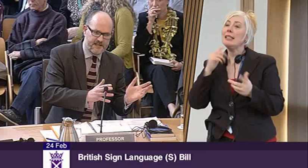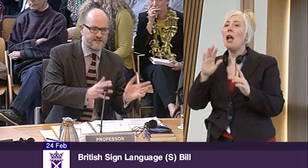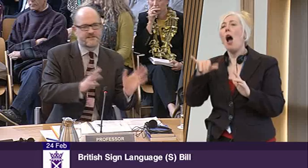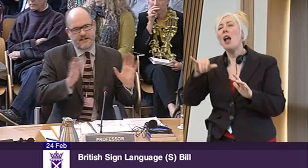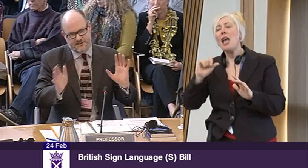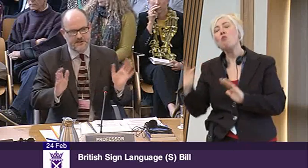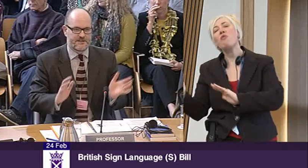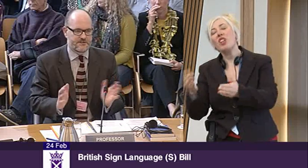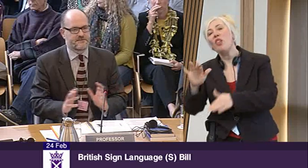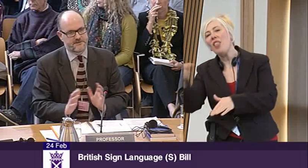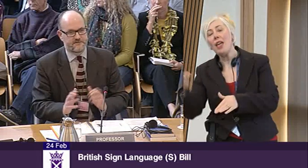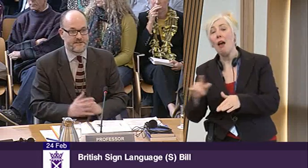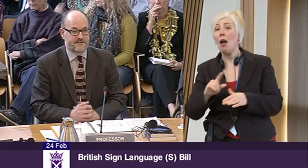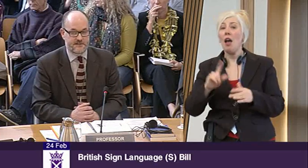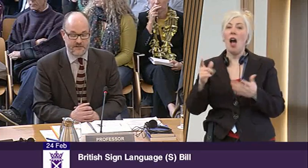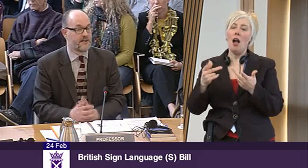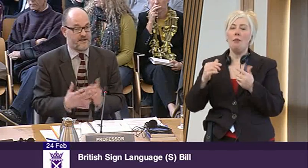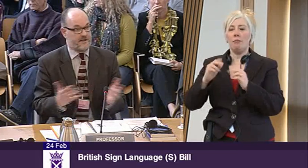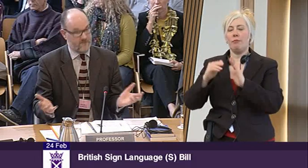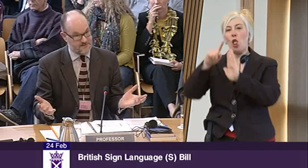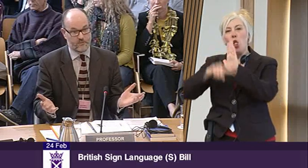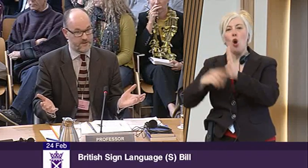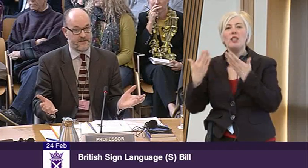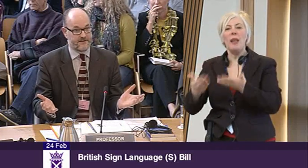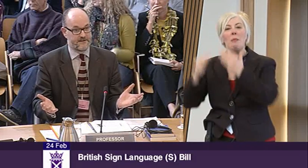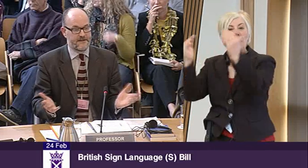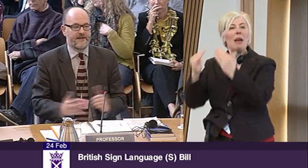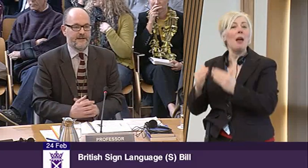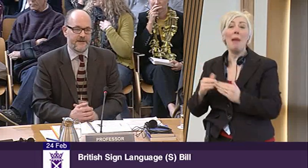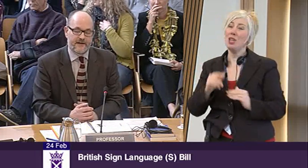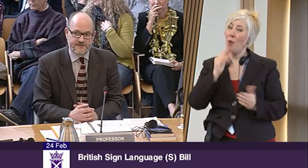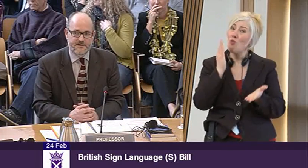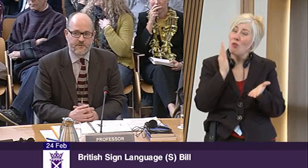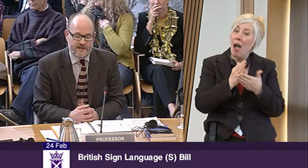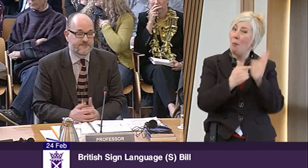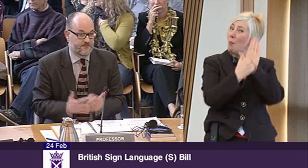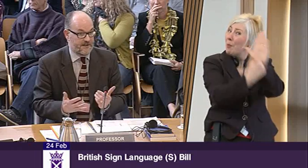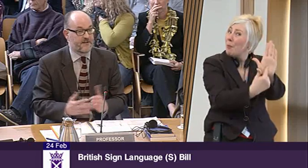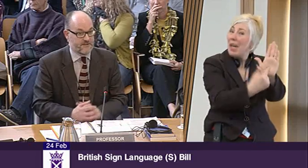the existing legislation can serve needs, it is not working. Something a little bit